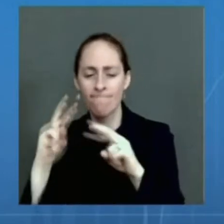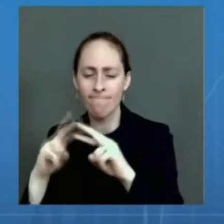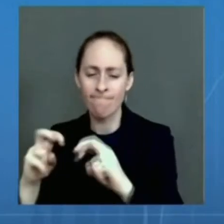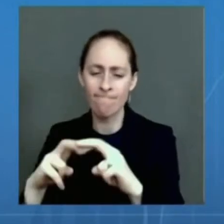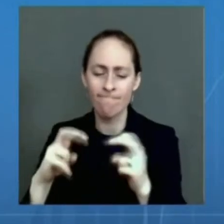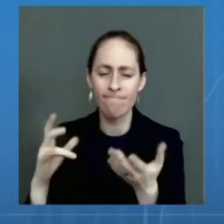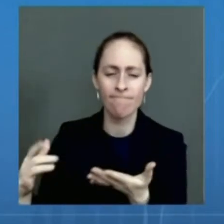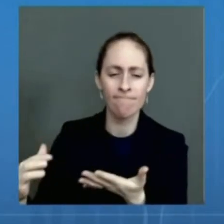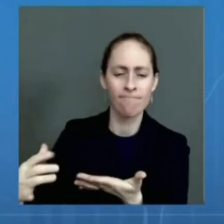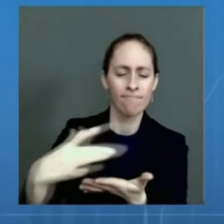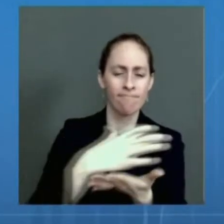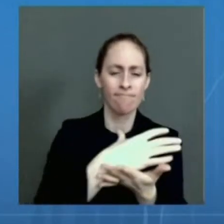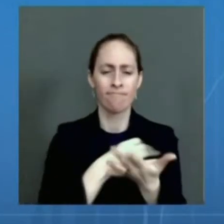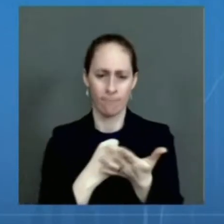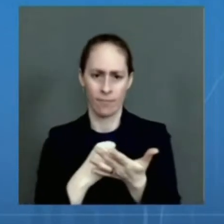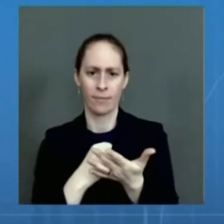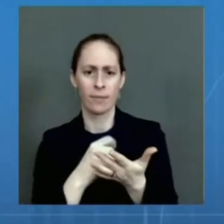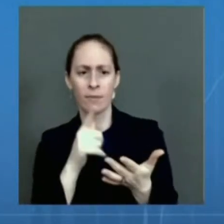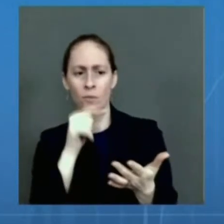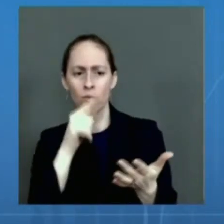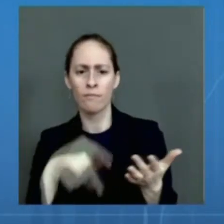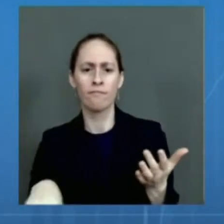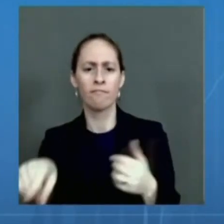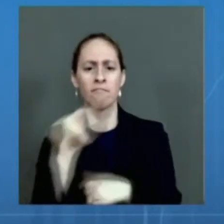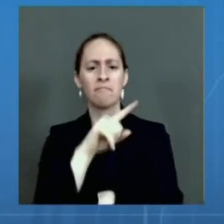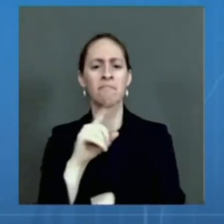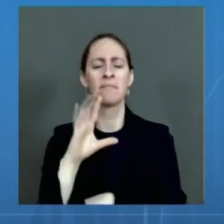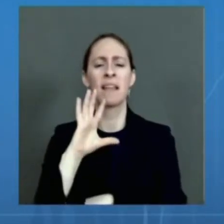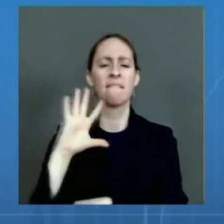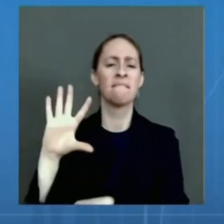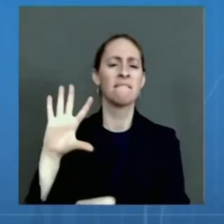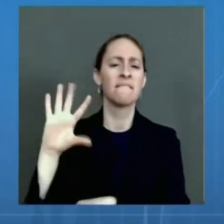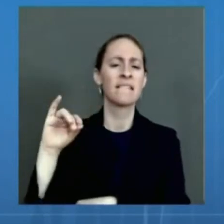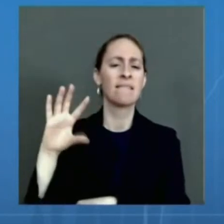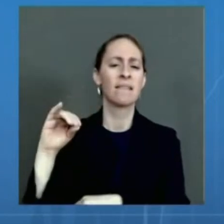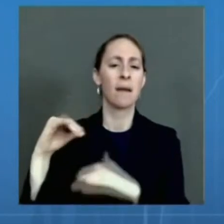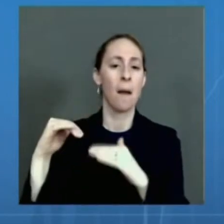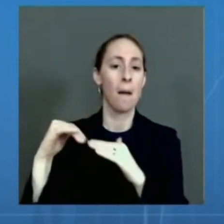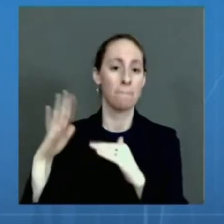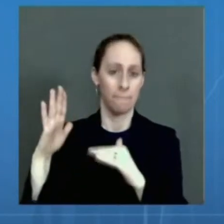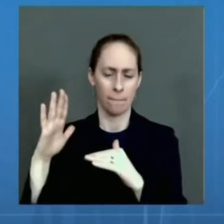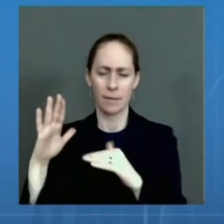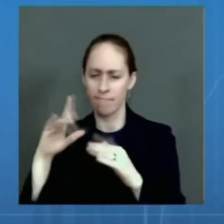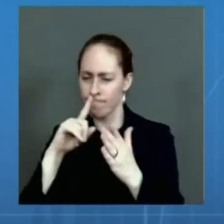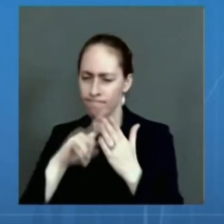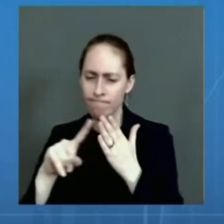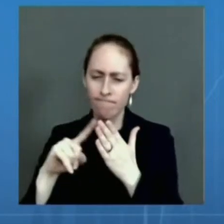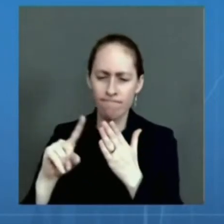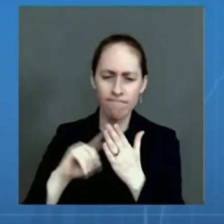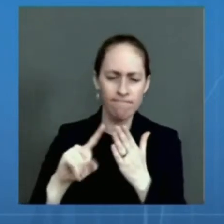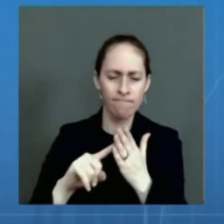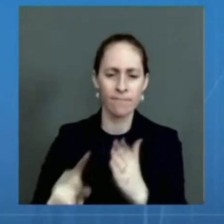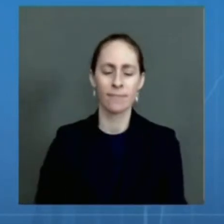THIS IS A RECENTLY PUBLISHED STUDY IN THE NEW ENGLAND JOURNAL. LOOKING AT INDIVIDUALS WHO